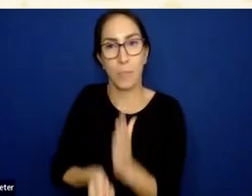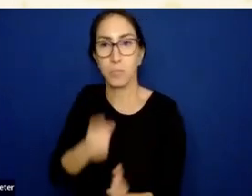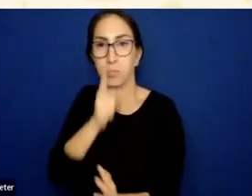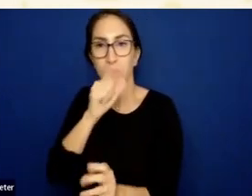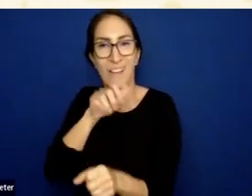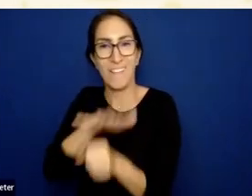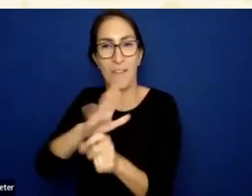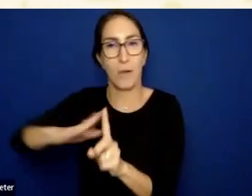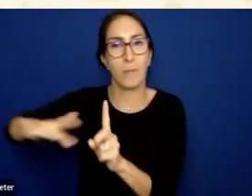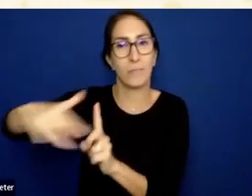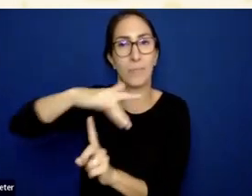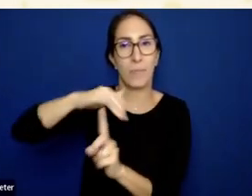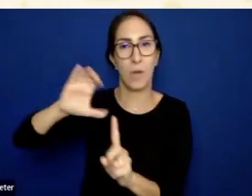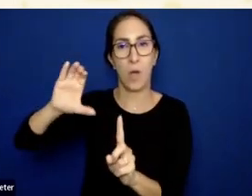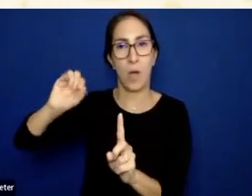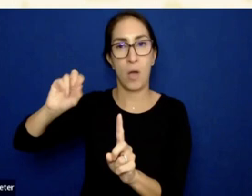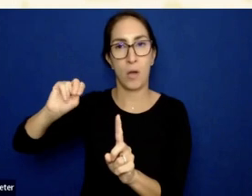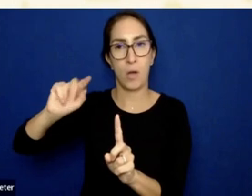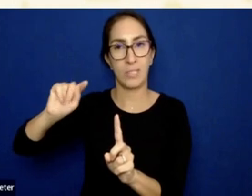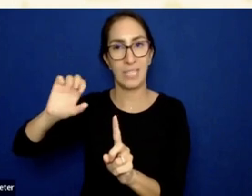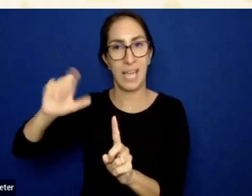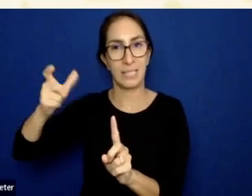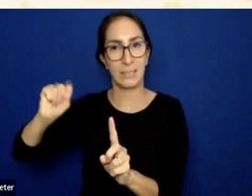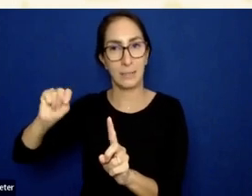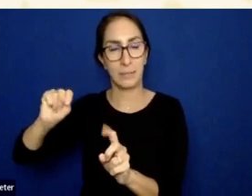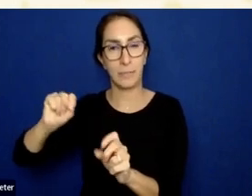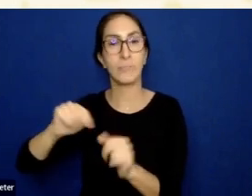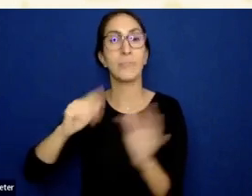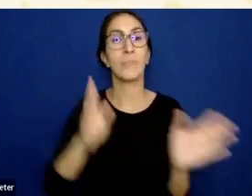On the other side, we have the color schemes. What is that?